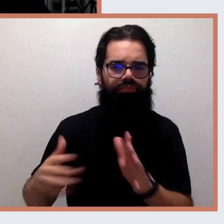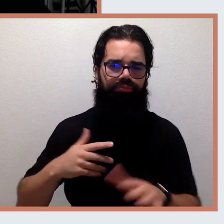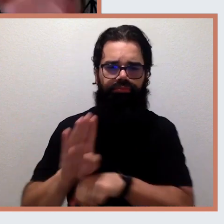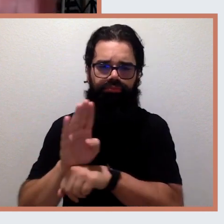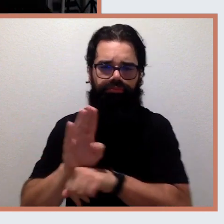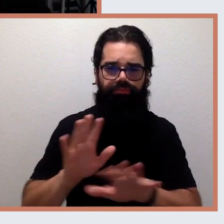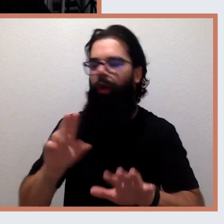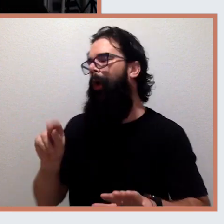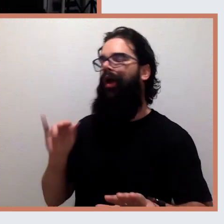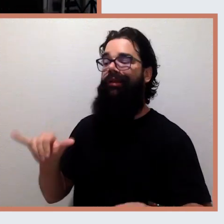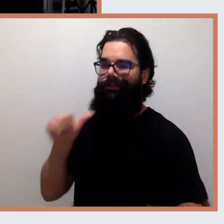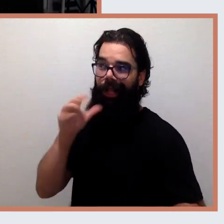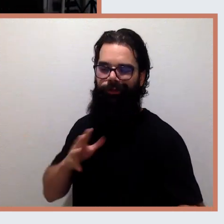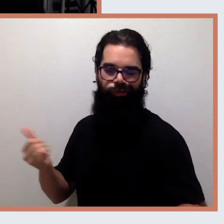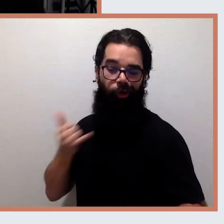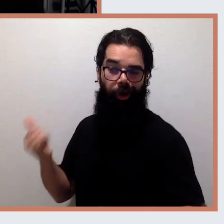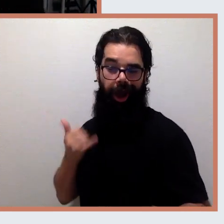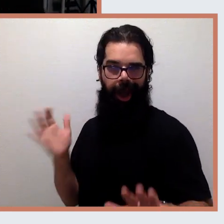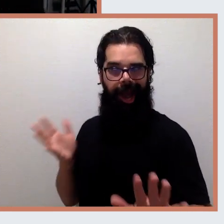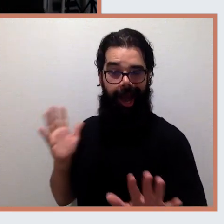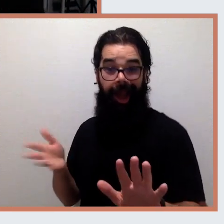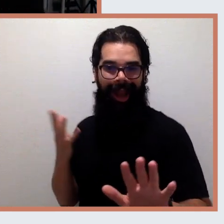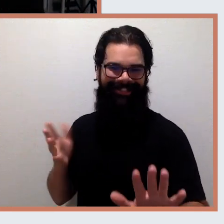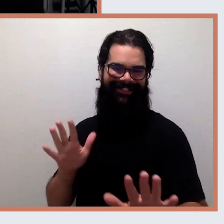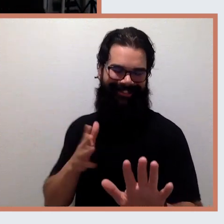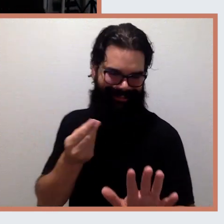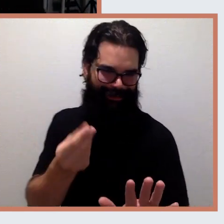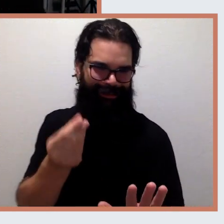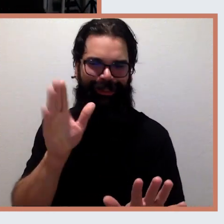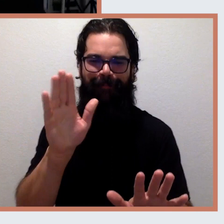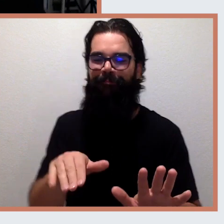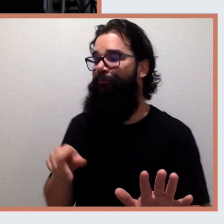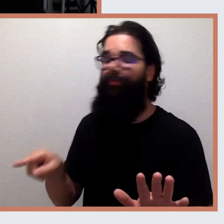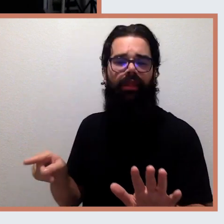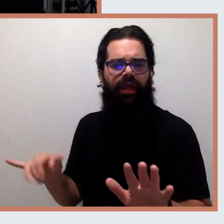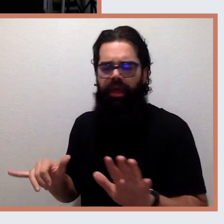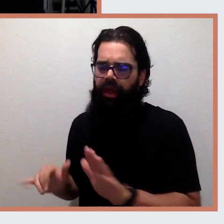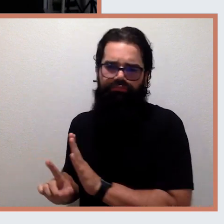I got projects right now I'm developing, and I'm on the phone, my phone's blowing up right now, and I'm like, "Nope, my time is with my ladies."